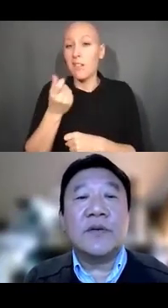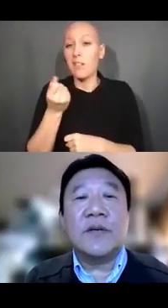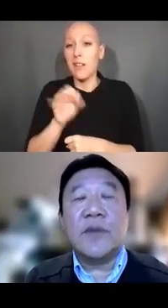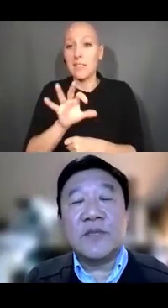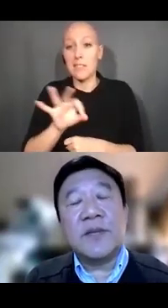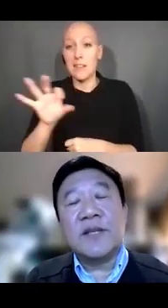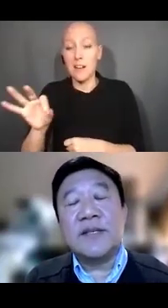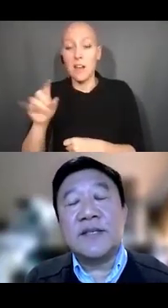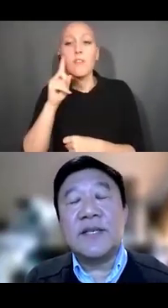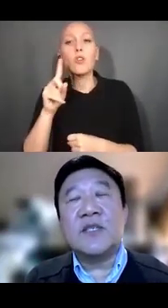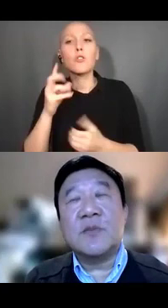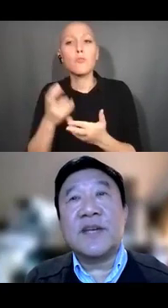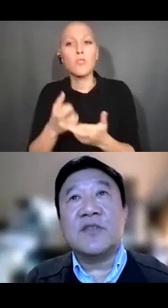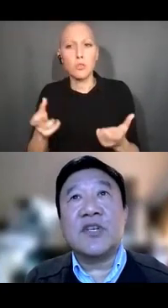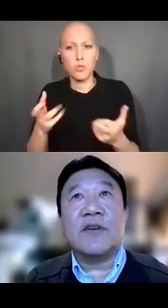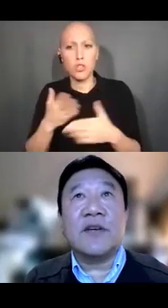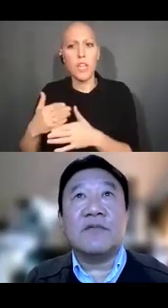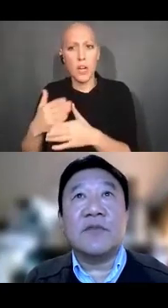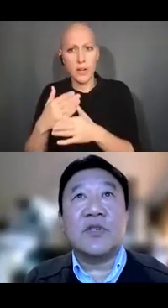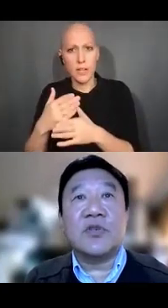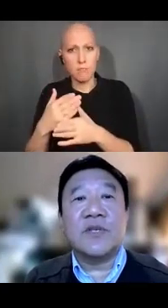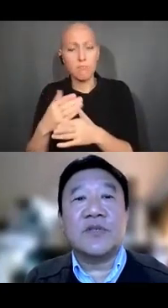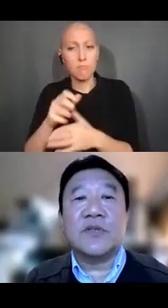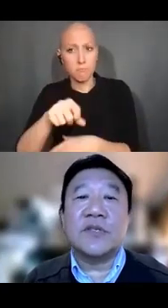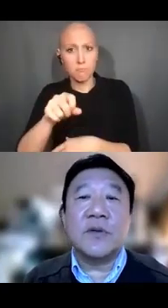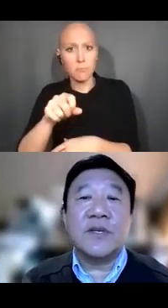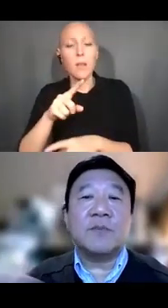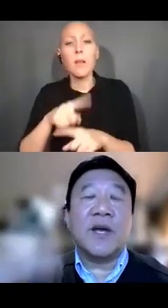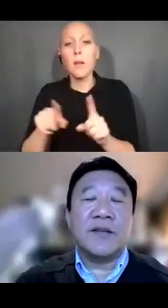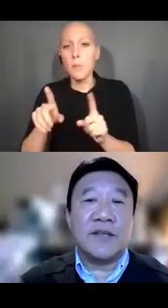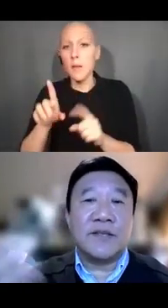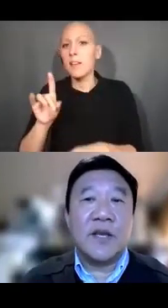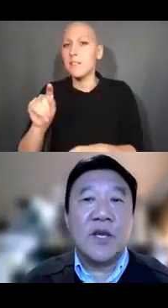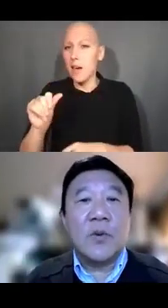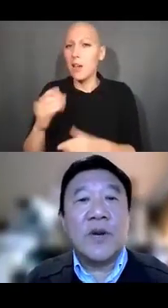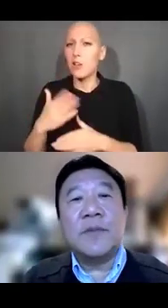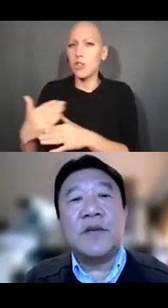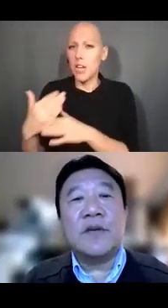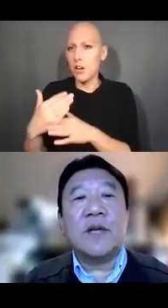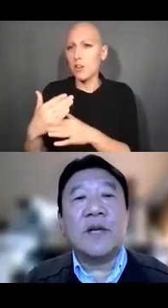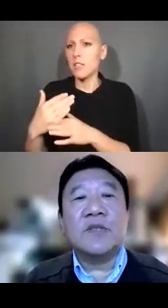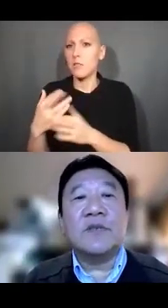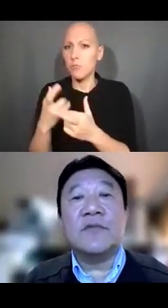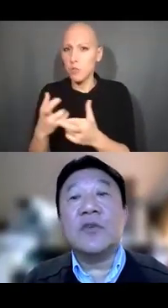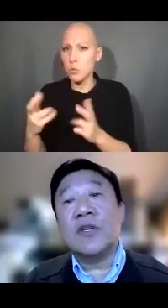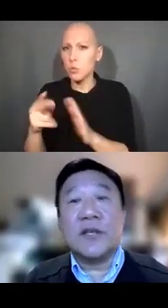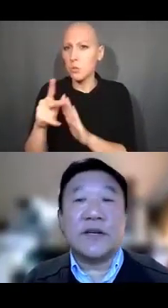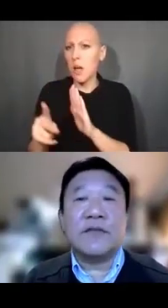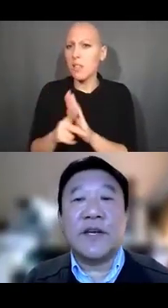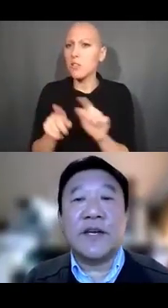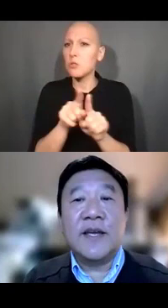the Grants Policy did expect sharing of research resources, so these policies help to further clarify